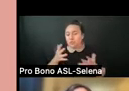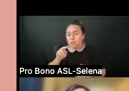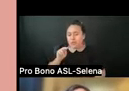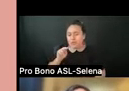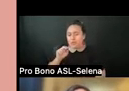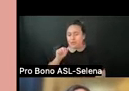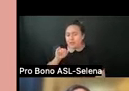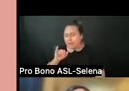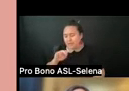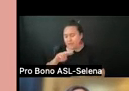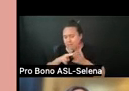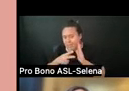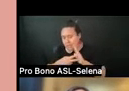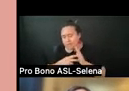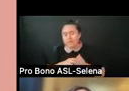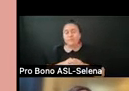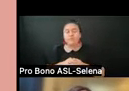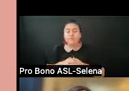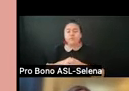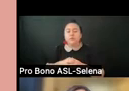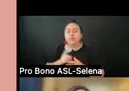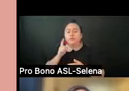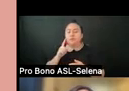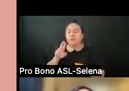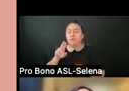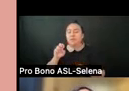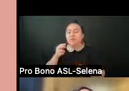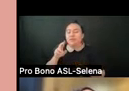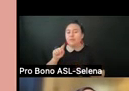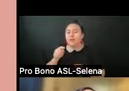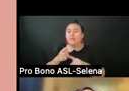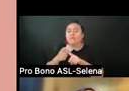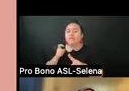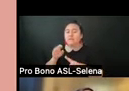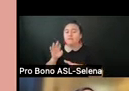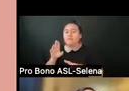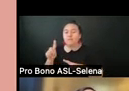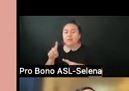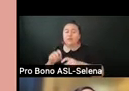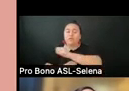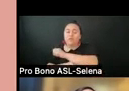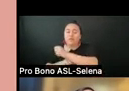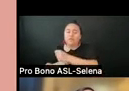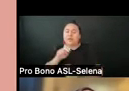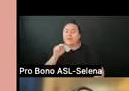Well, through a re-grant fund from the foundation, NAI is actually not just a fund.